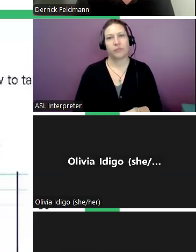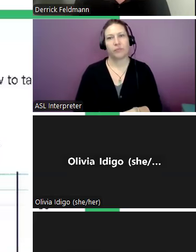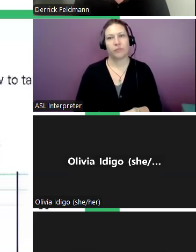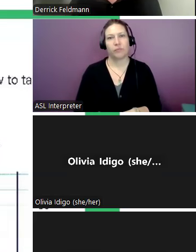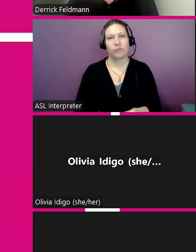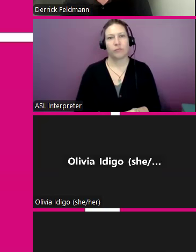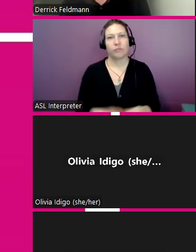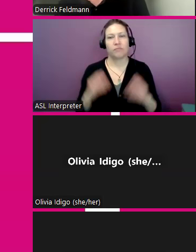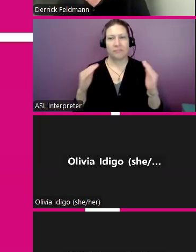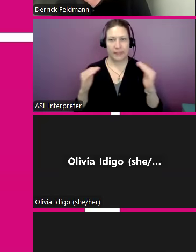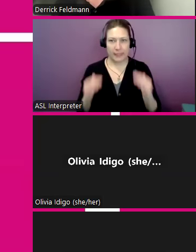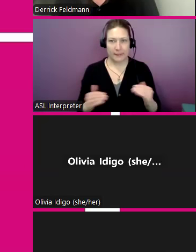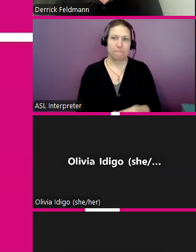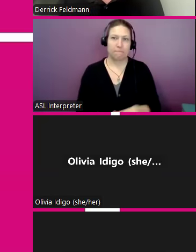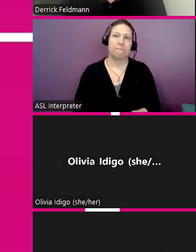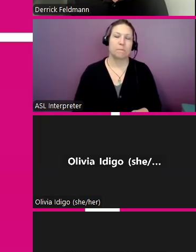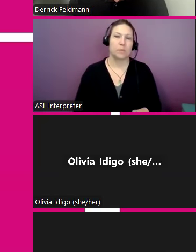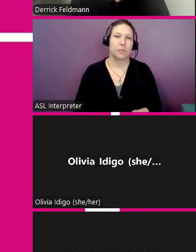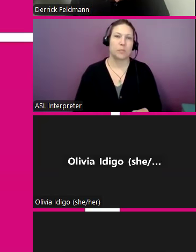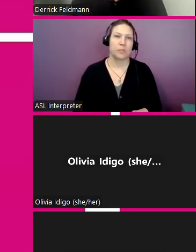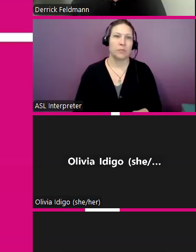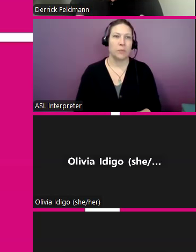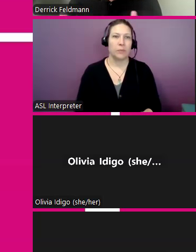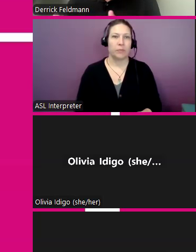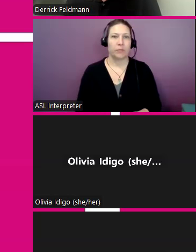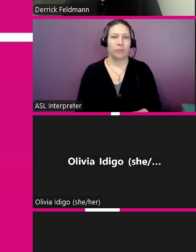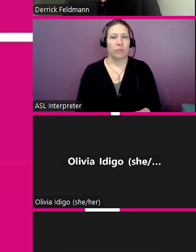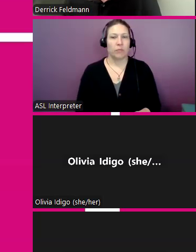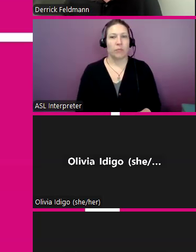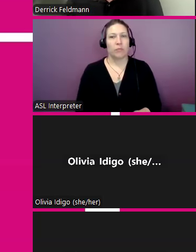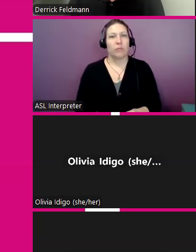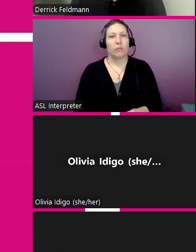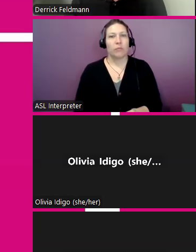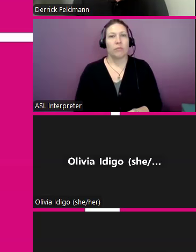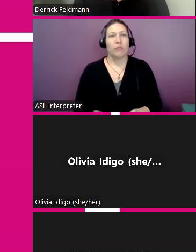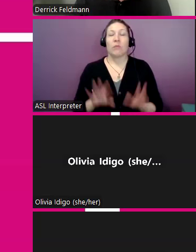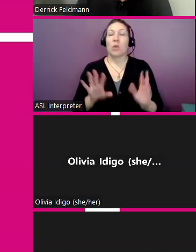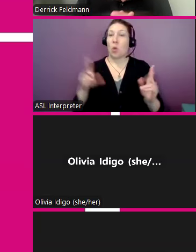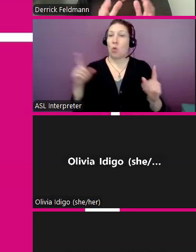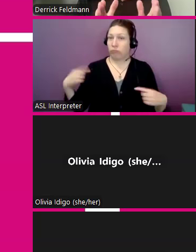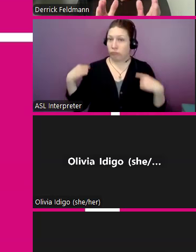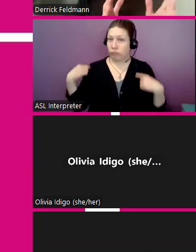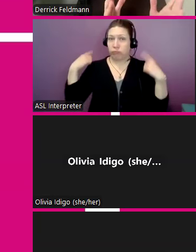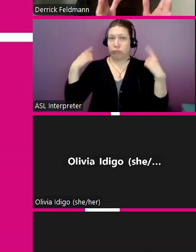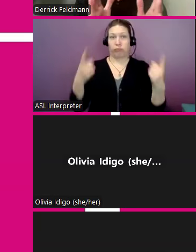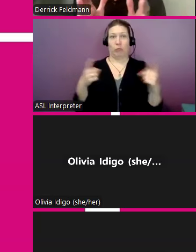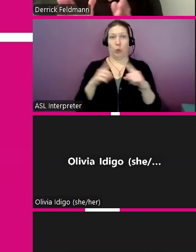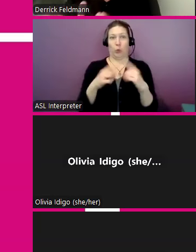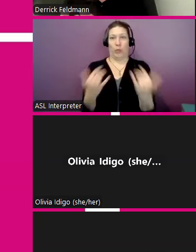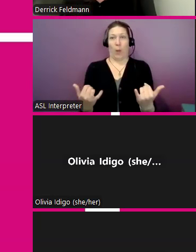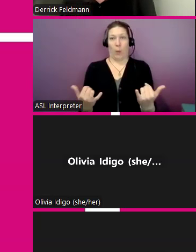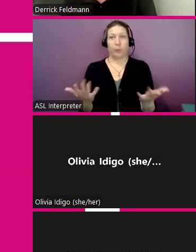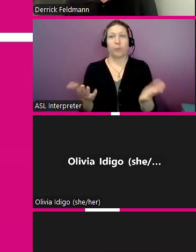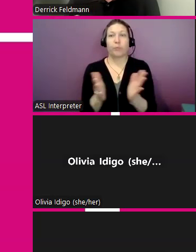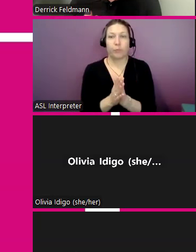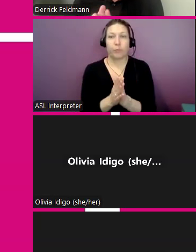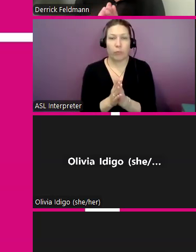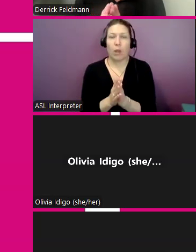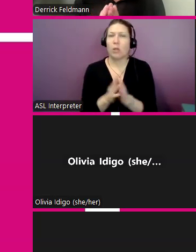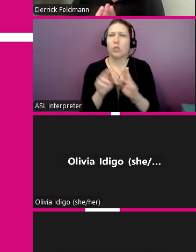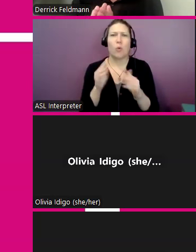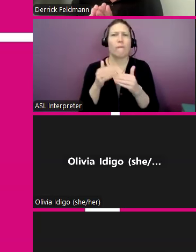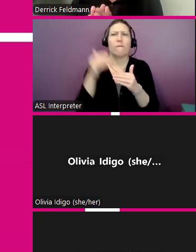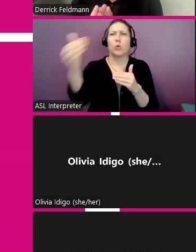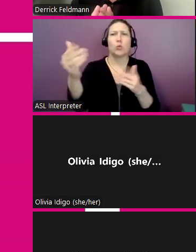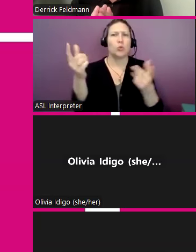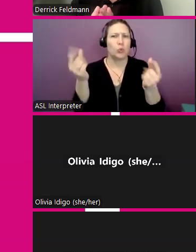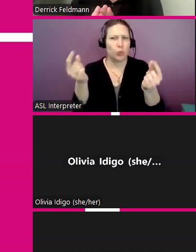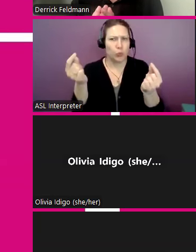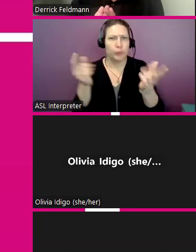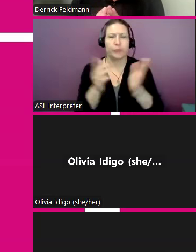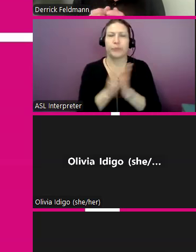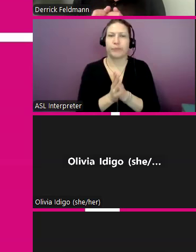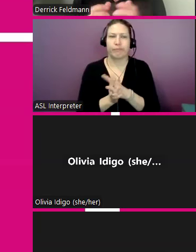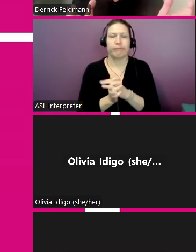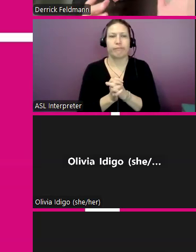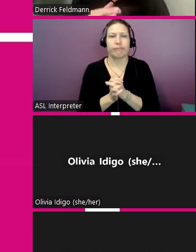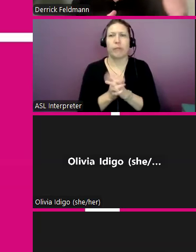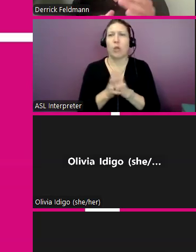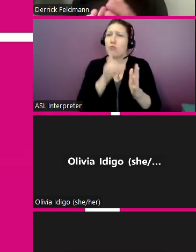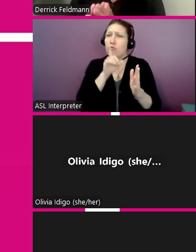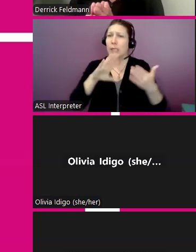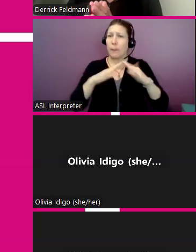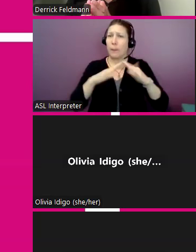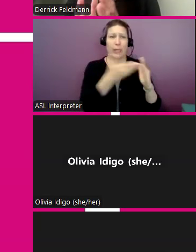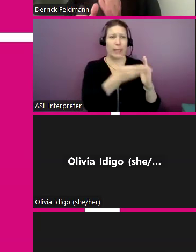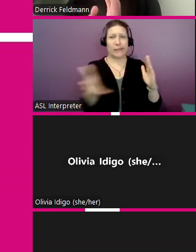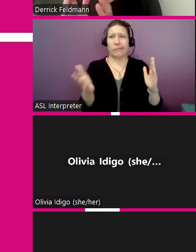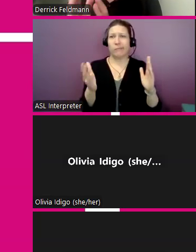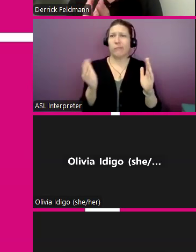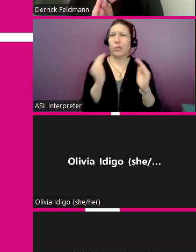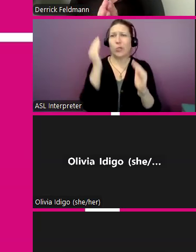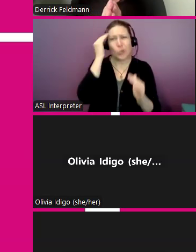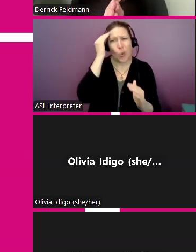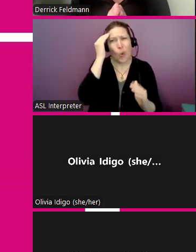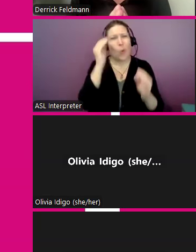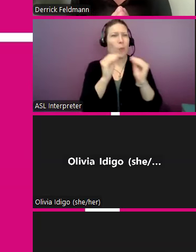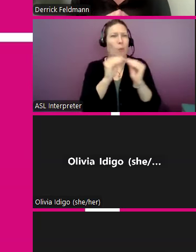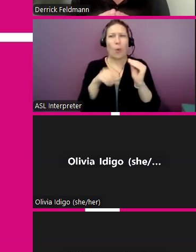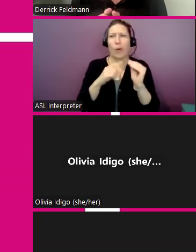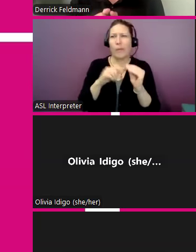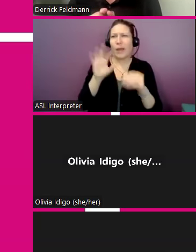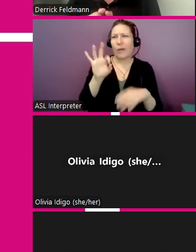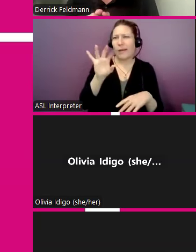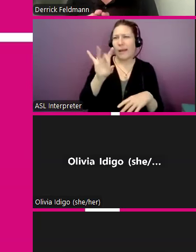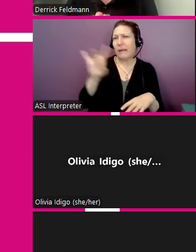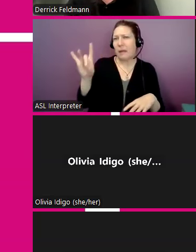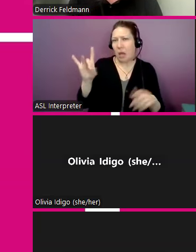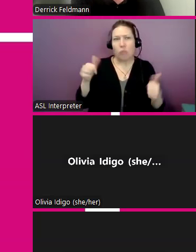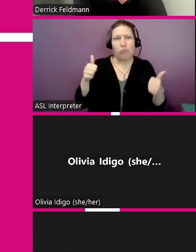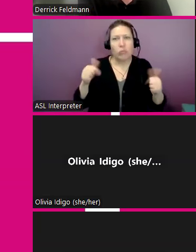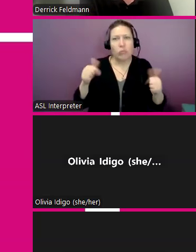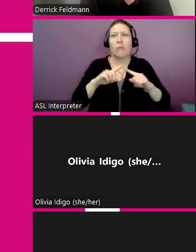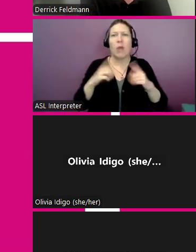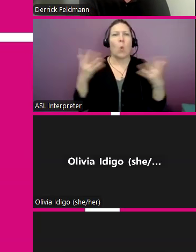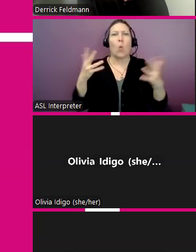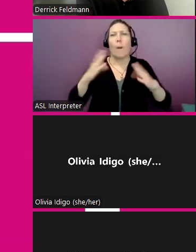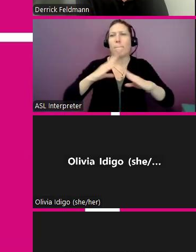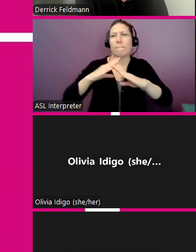Alright, next slide. So now if we kind of track where we've been, right? So we want to talk a little bit about the future intentions now that they know more about 988, and at the same time we're going to talk a little bit further about some aspects in some barriers here in this section.